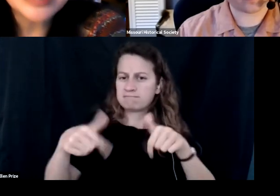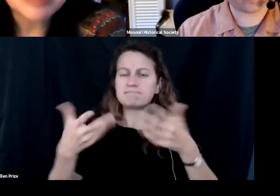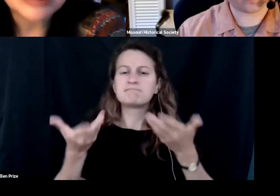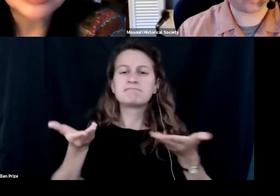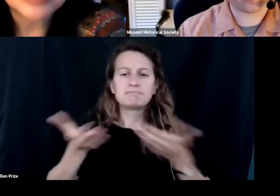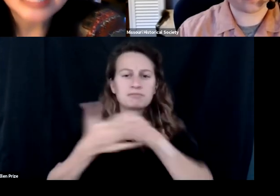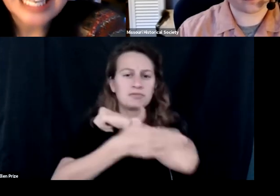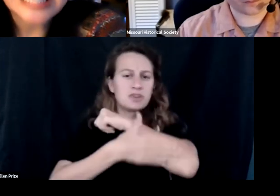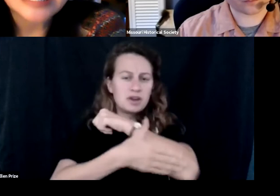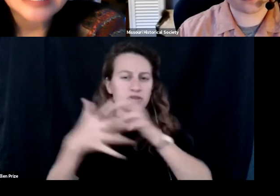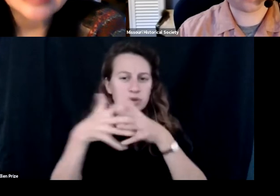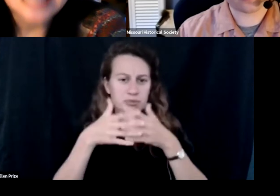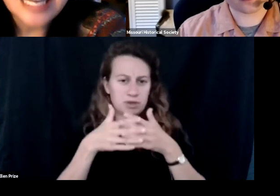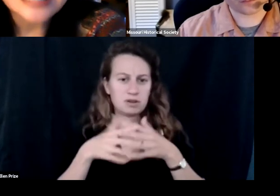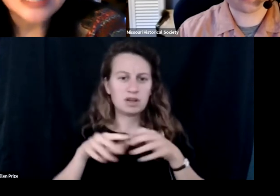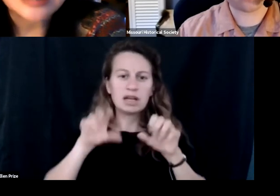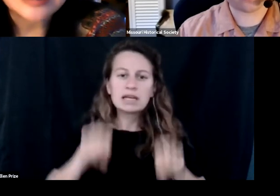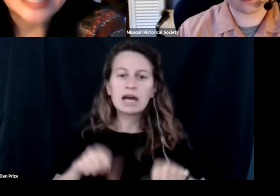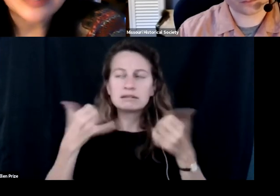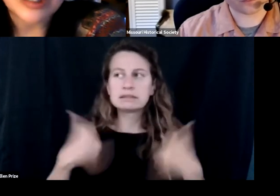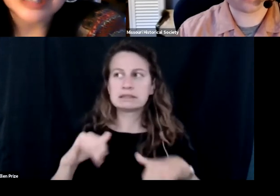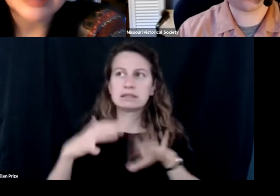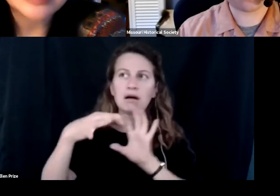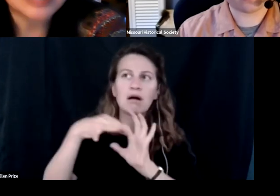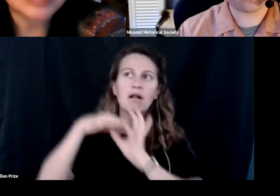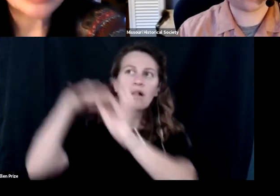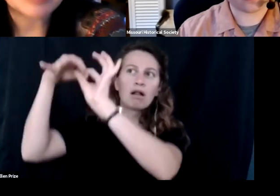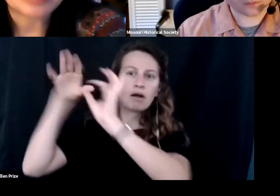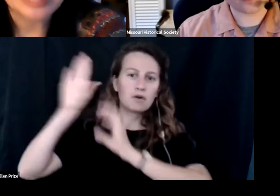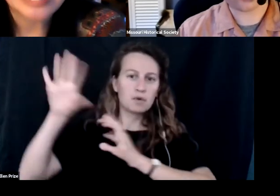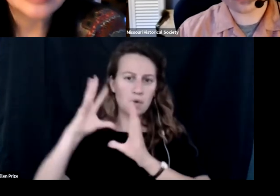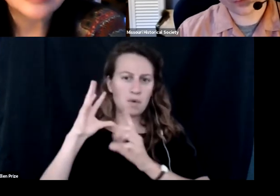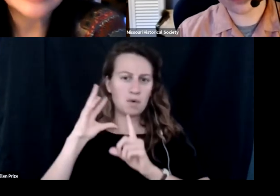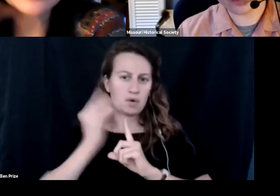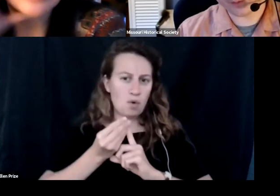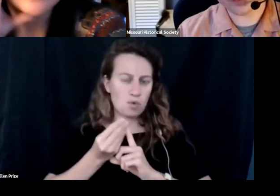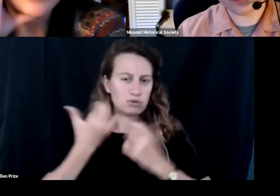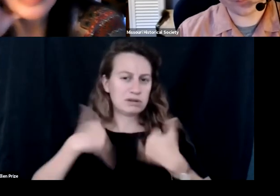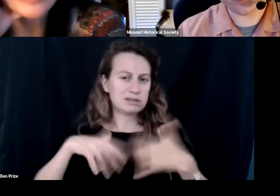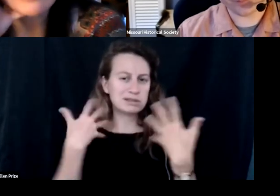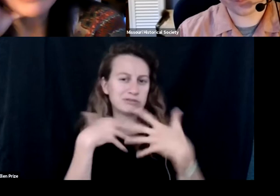going to write up her story and we were all like, oh, okay, you know, we don't, okay, we don't know what that's gonna look